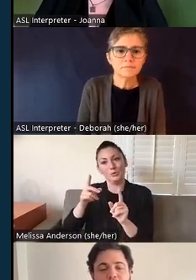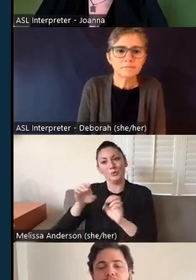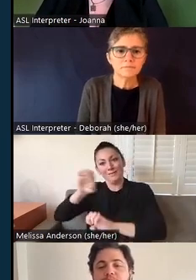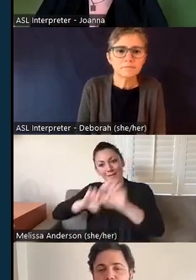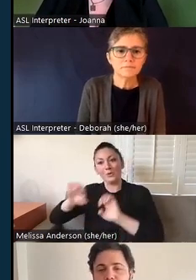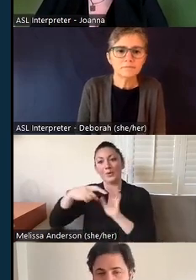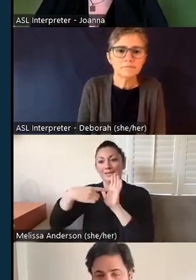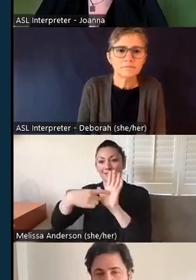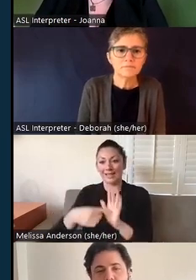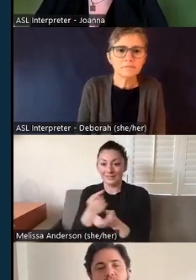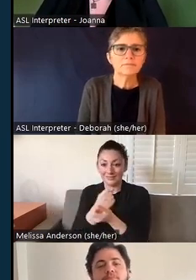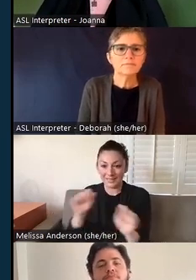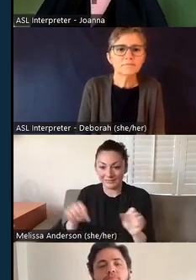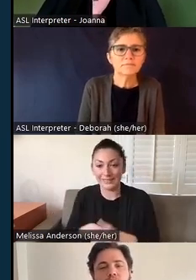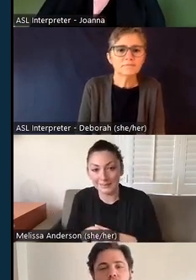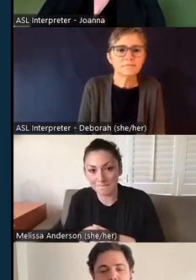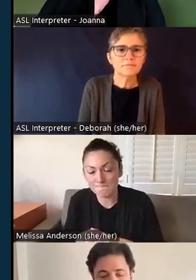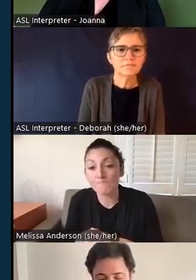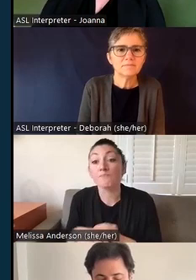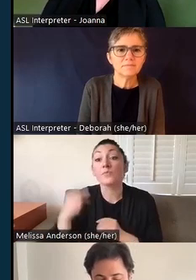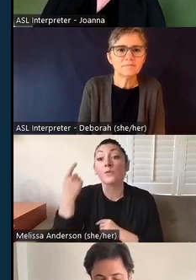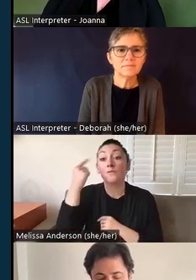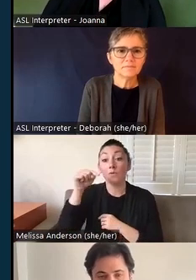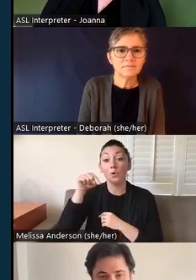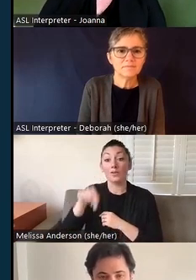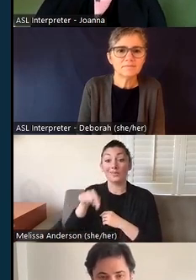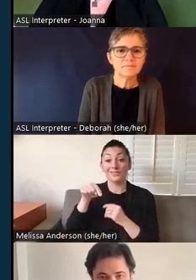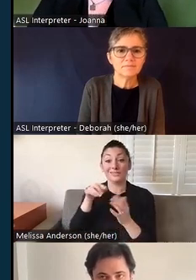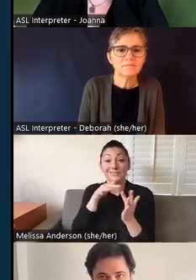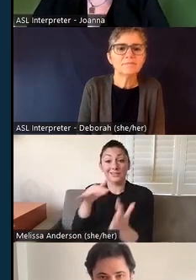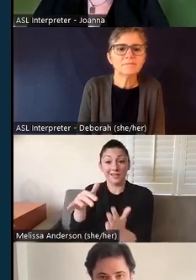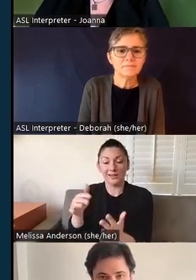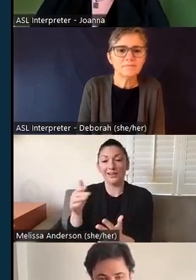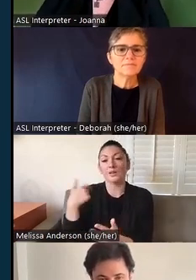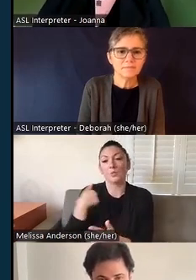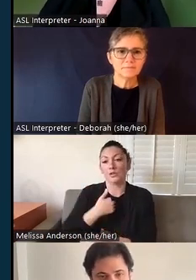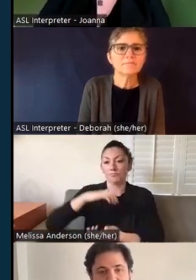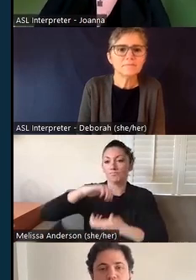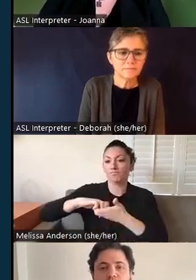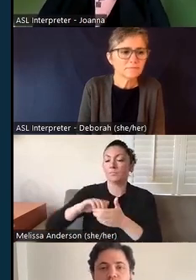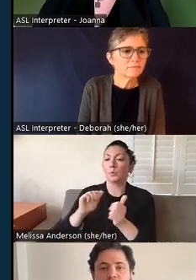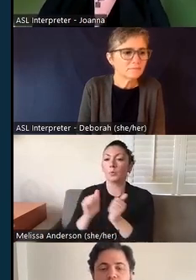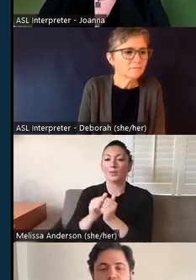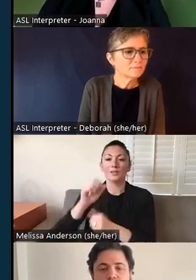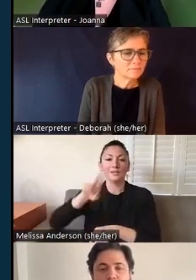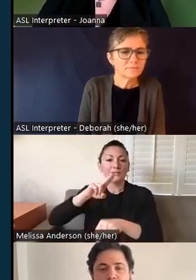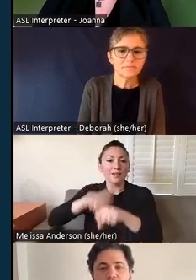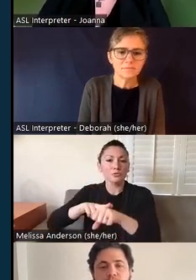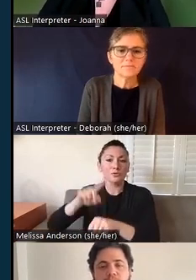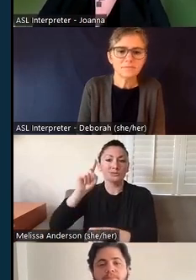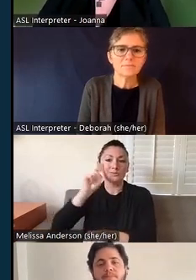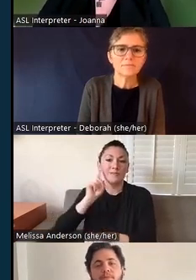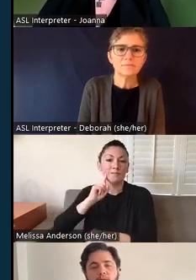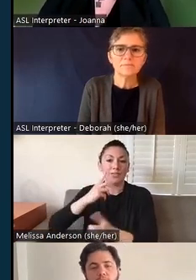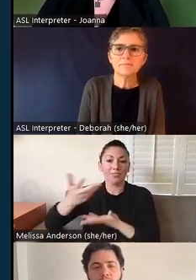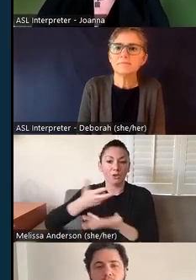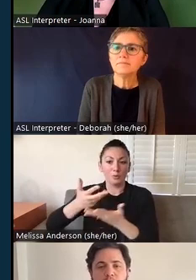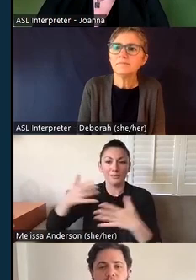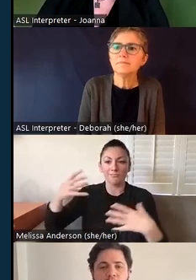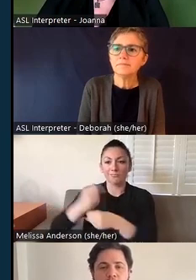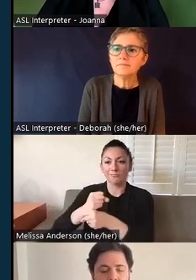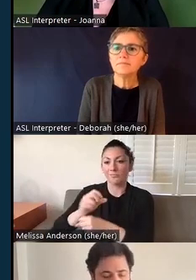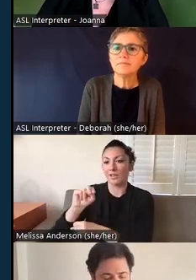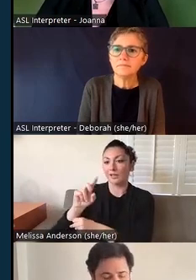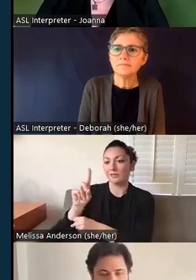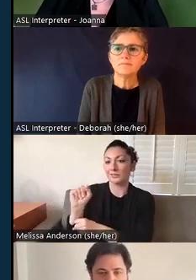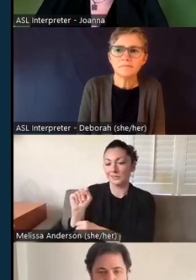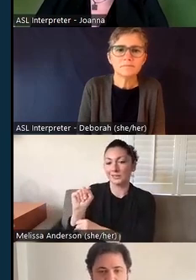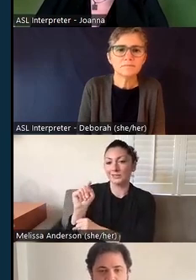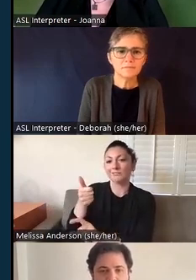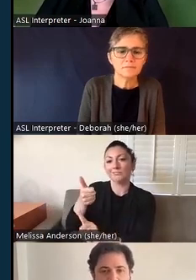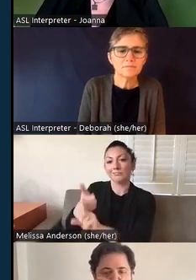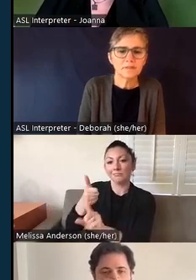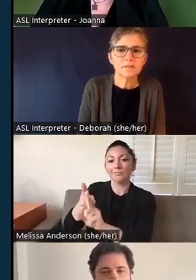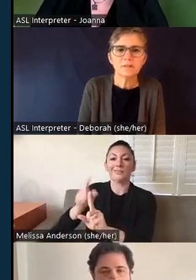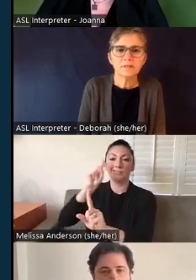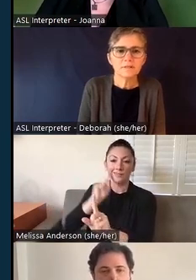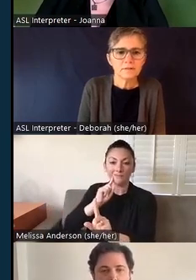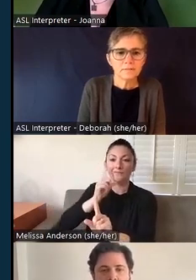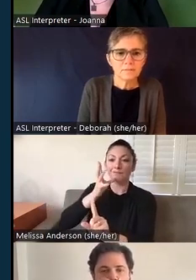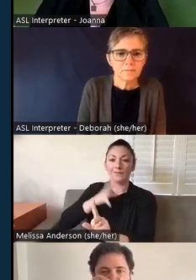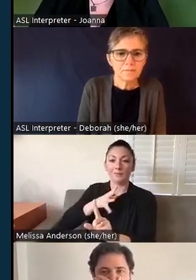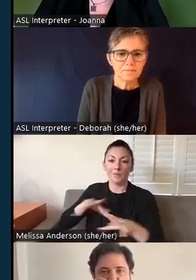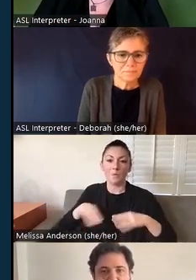and IAA sorry, and NIAA to work with the community on PTSD and problem drinking.